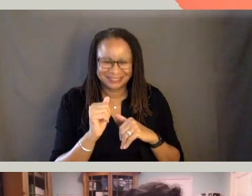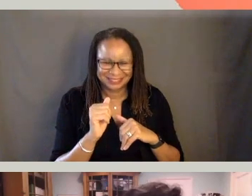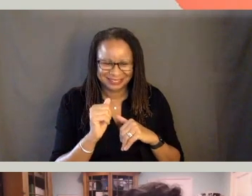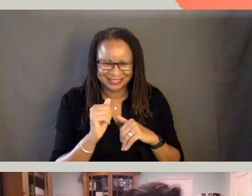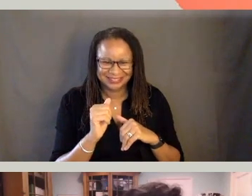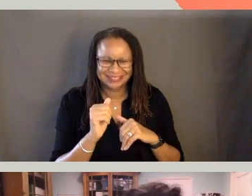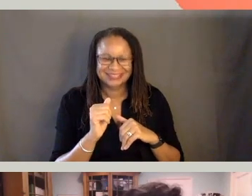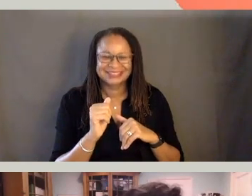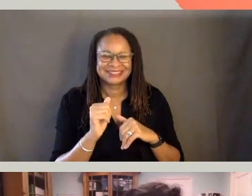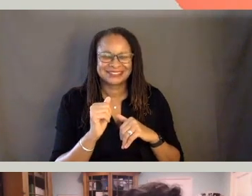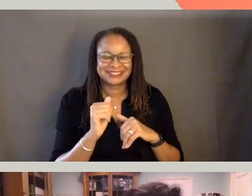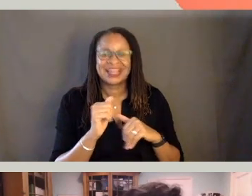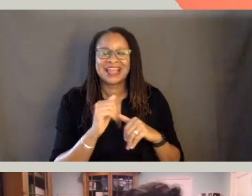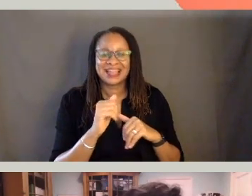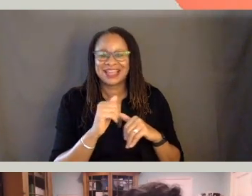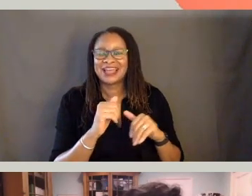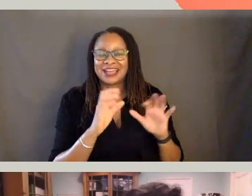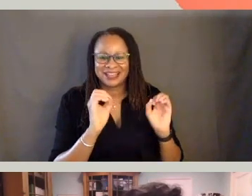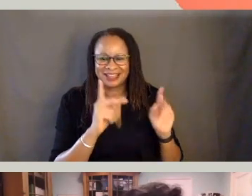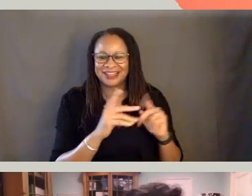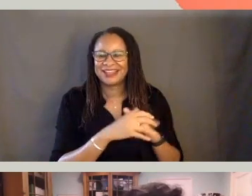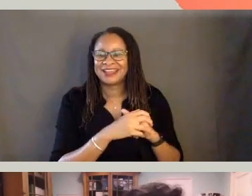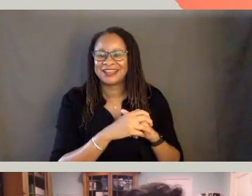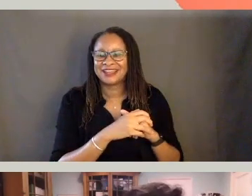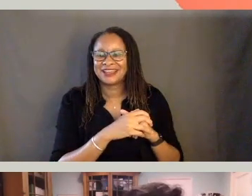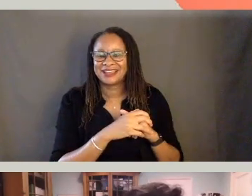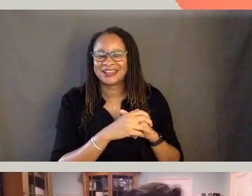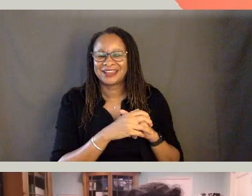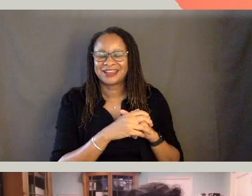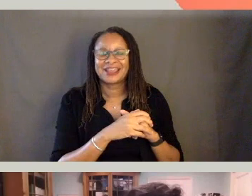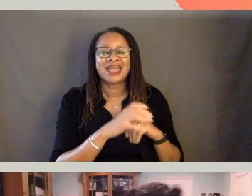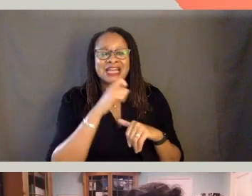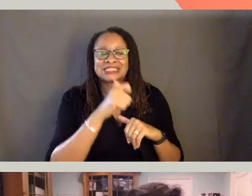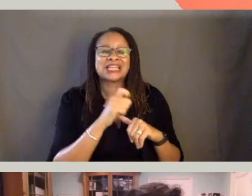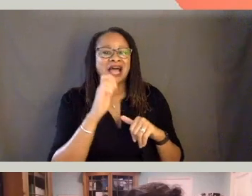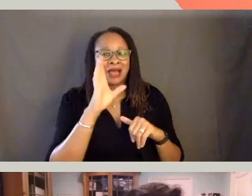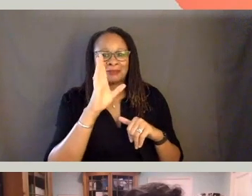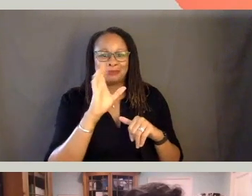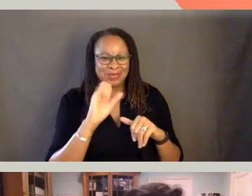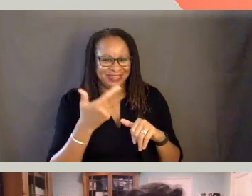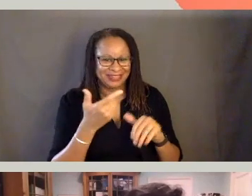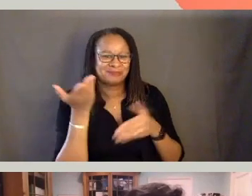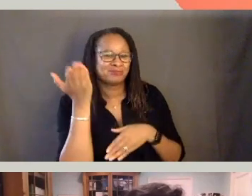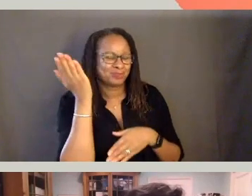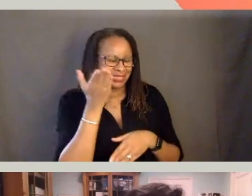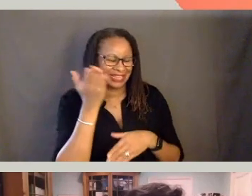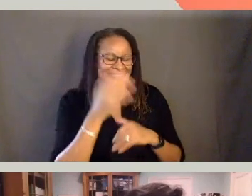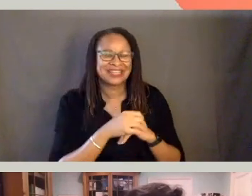Was not being, okay great. It was not being presented in the mainstream form.